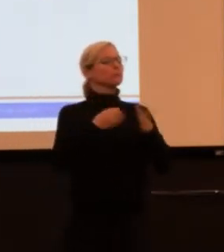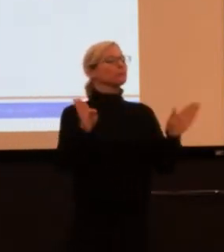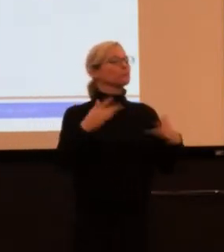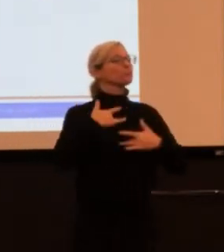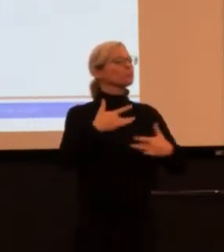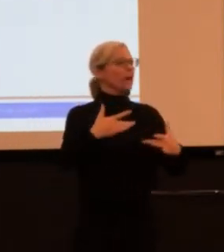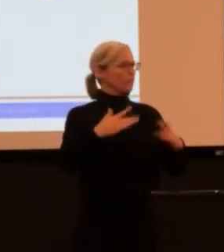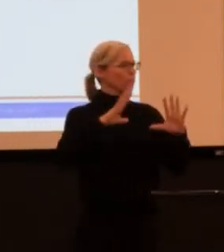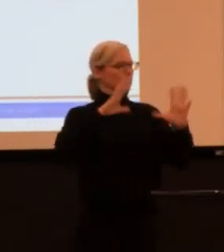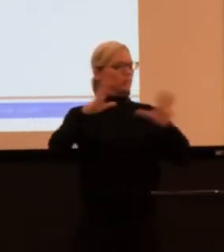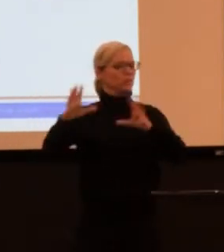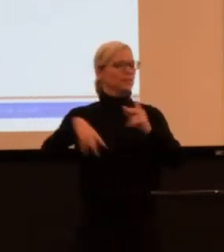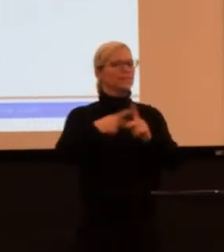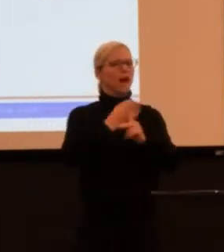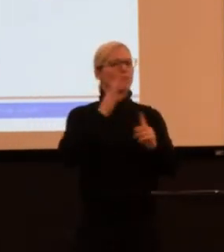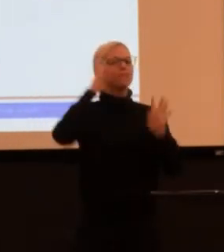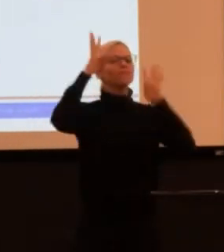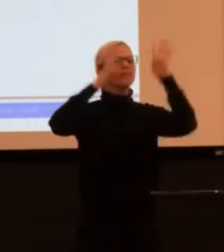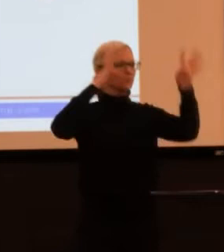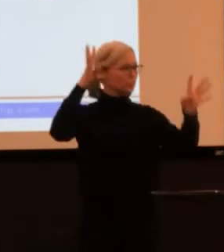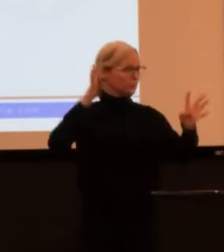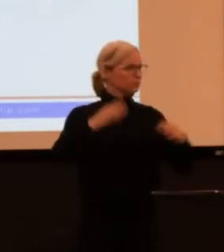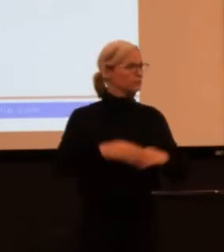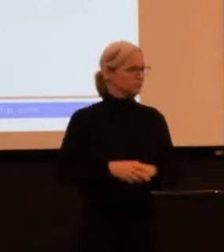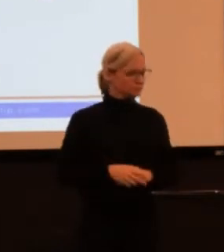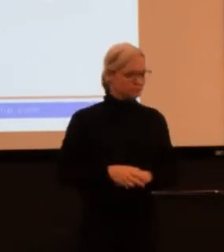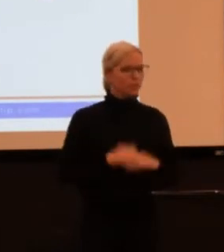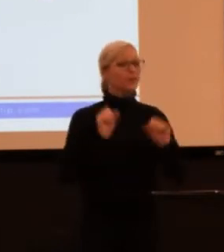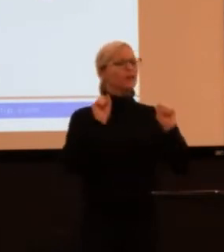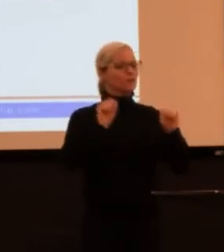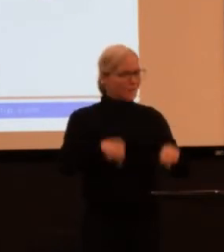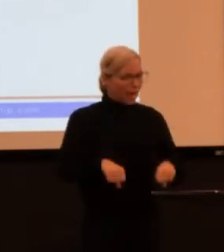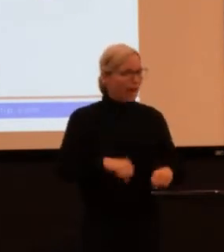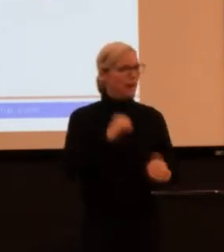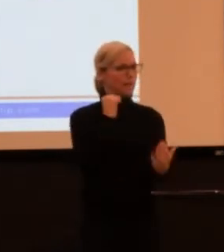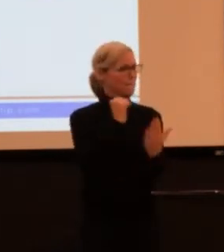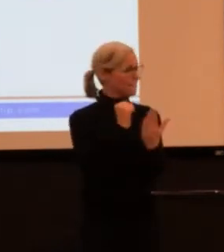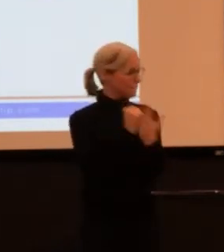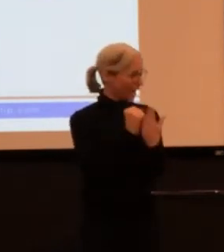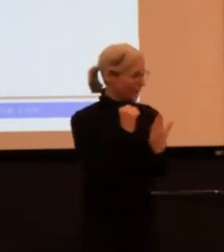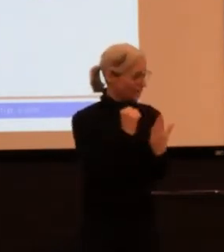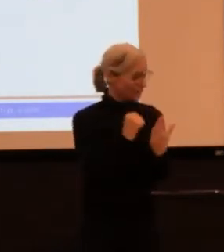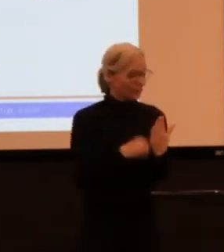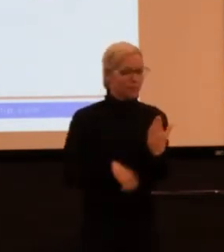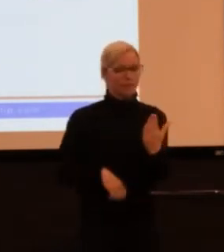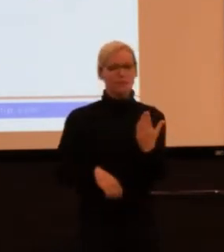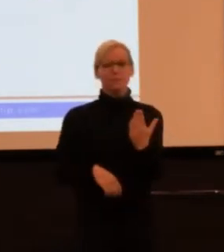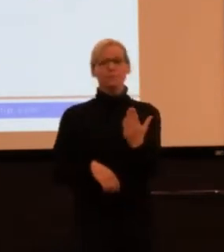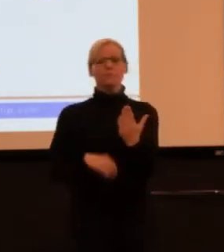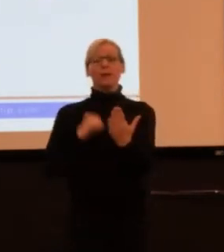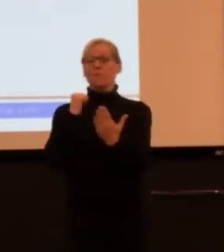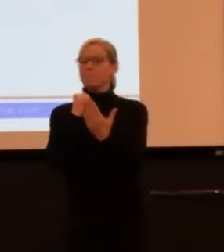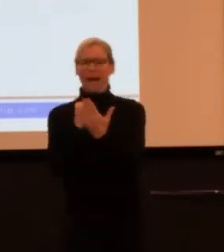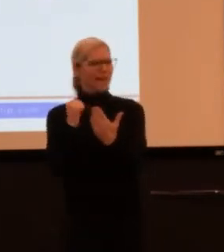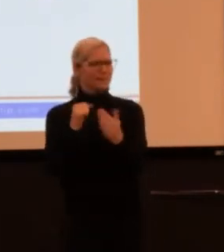of inventions that are patentable. How to distinguish what's patentable from what's copyrighted.